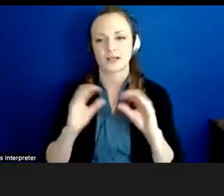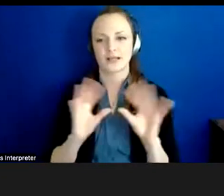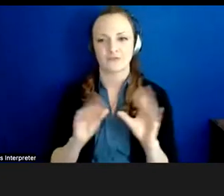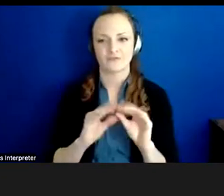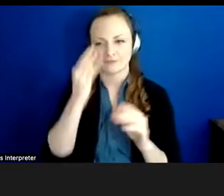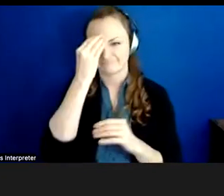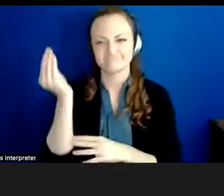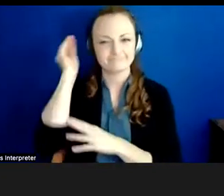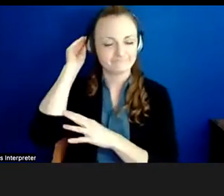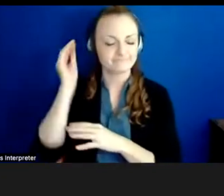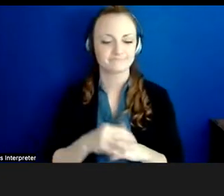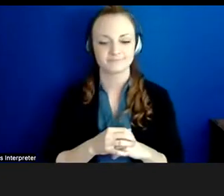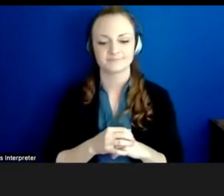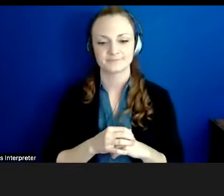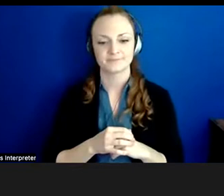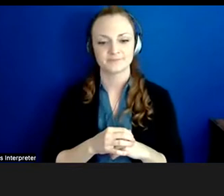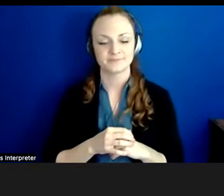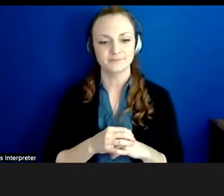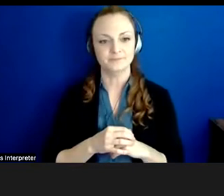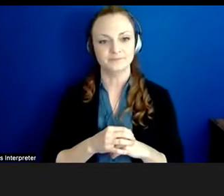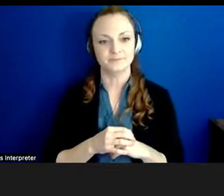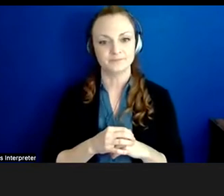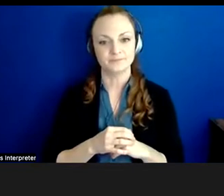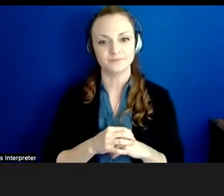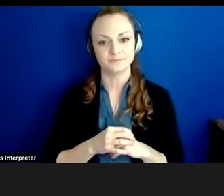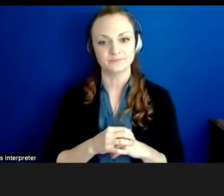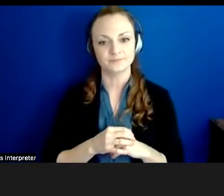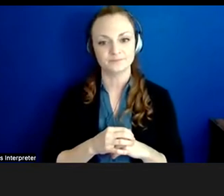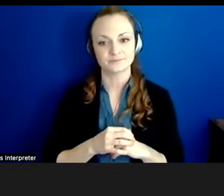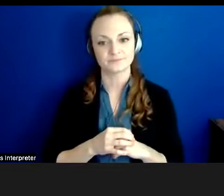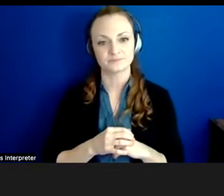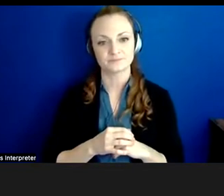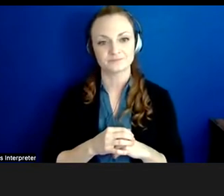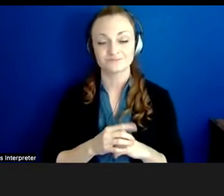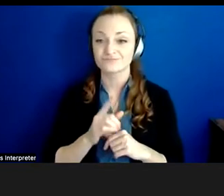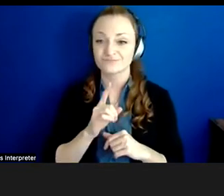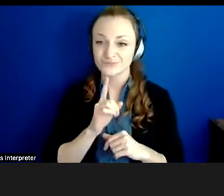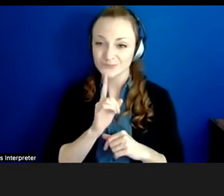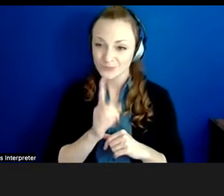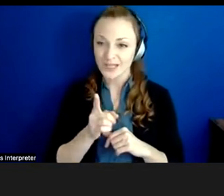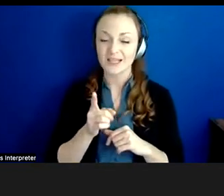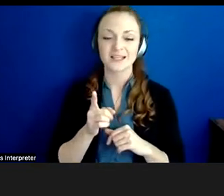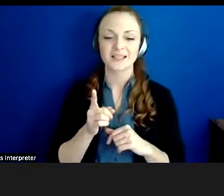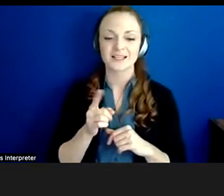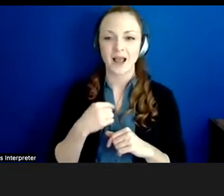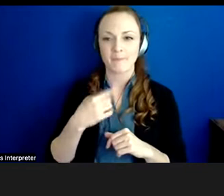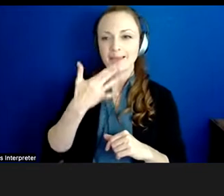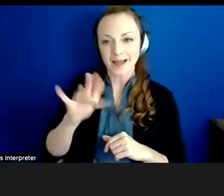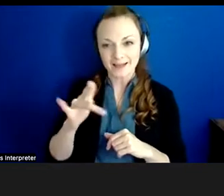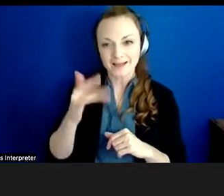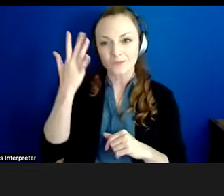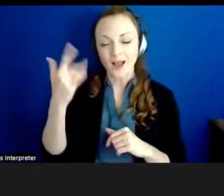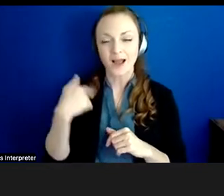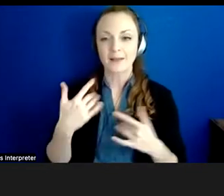19:09:21 been lucky enough to be invited to teach about Passover at different churches,